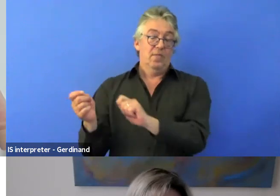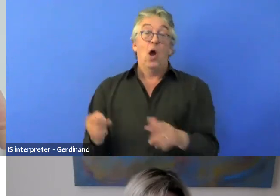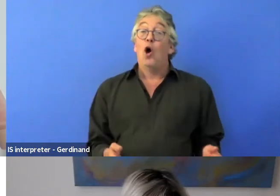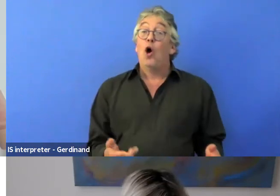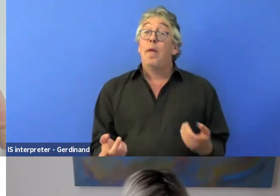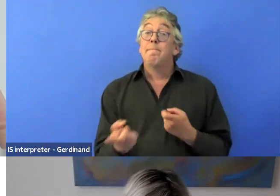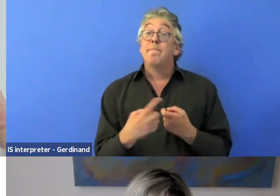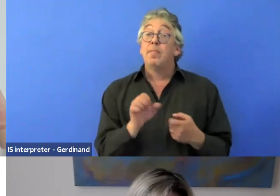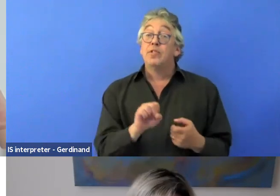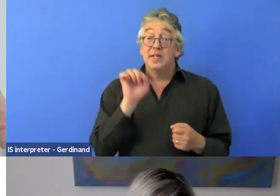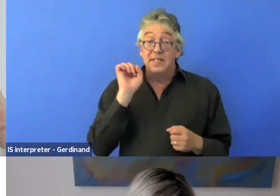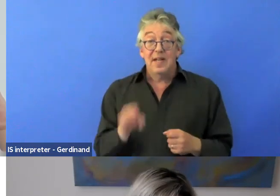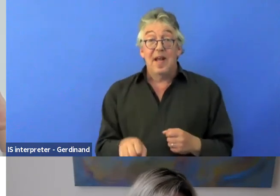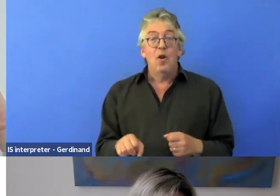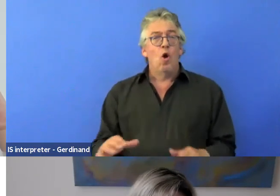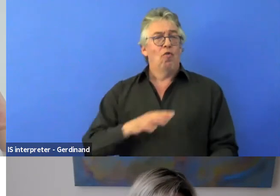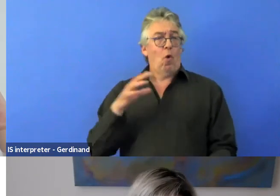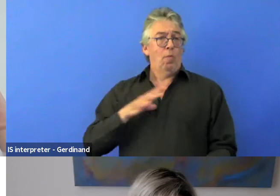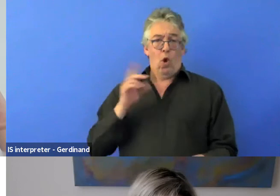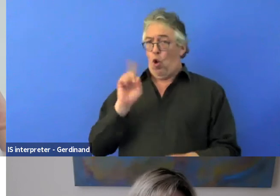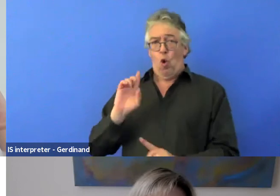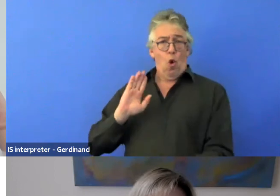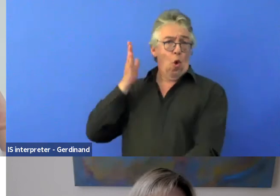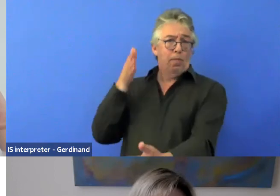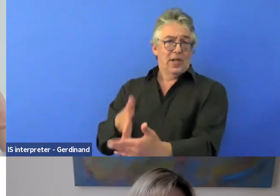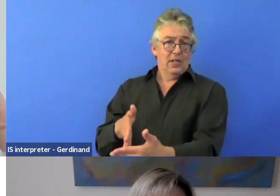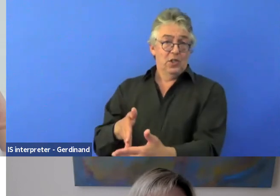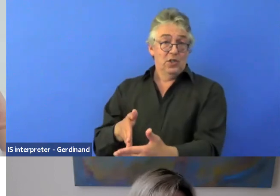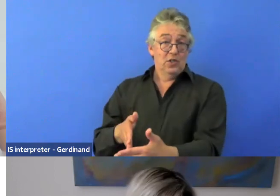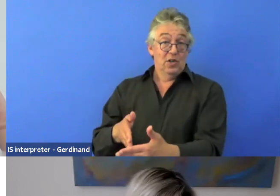but also when it is already published, saying that is not good enough,